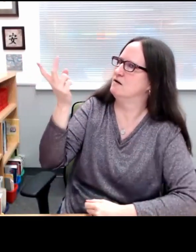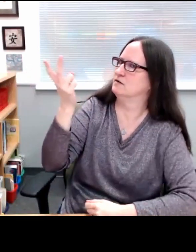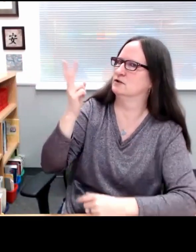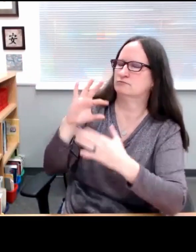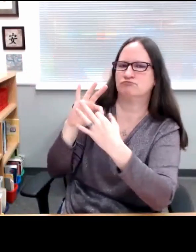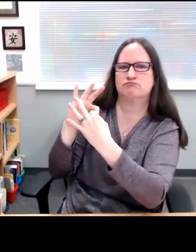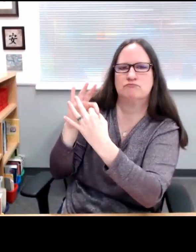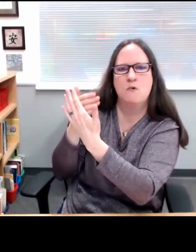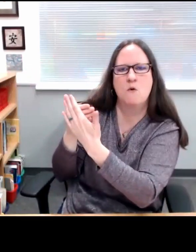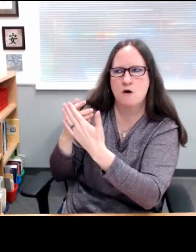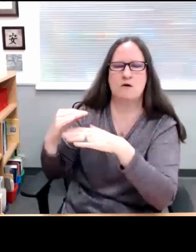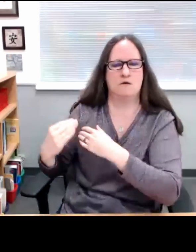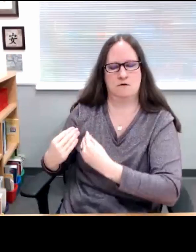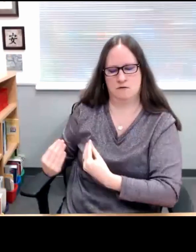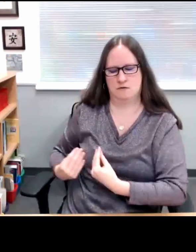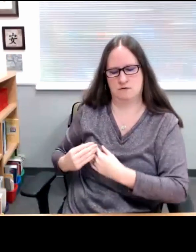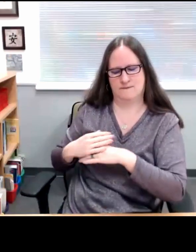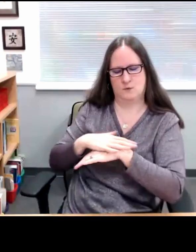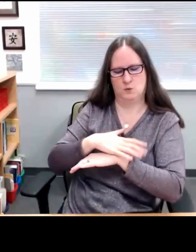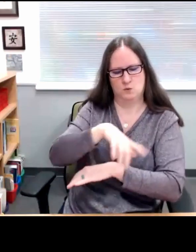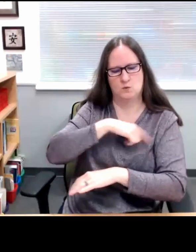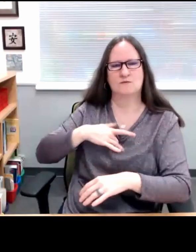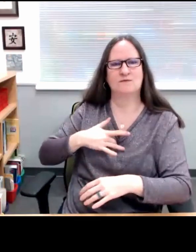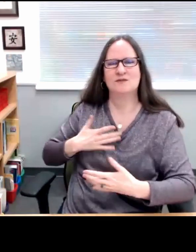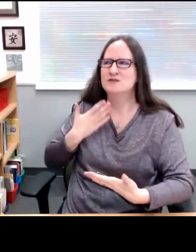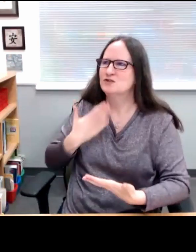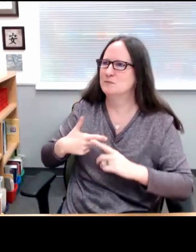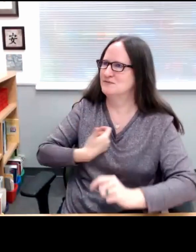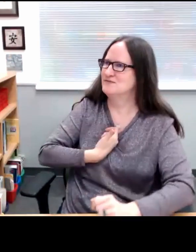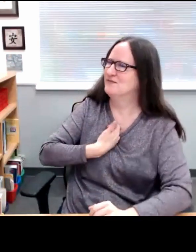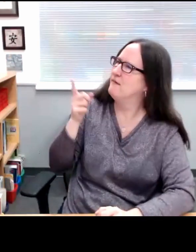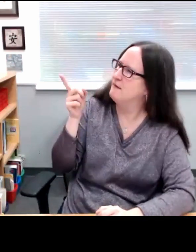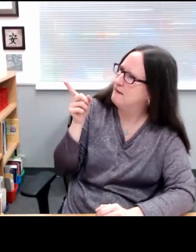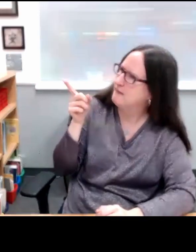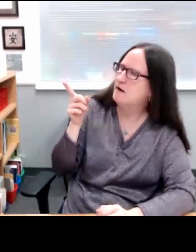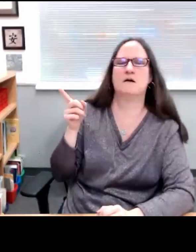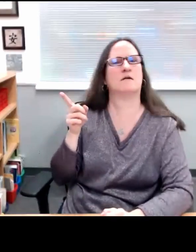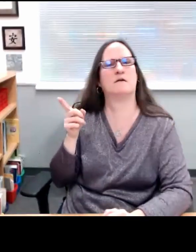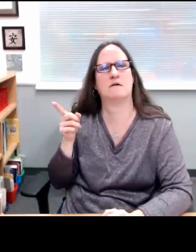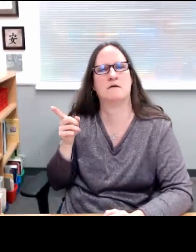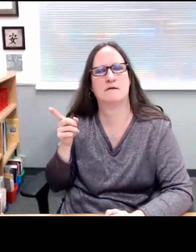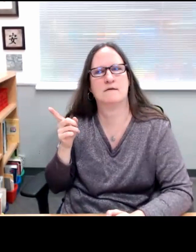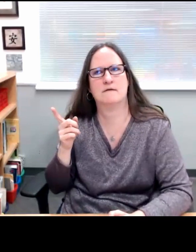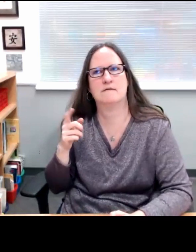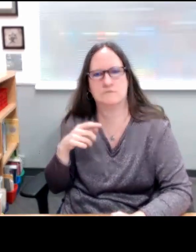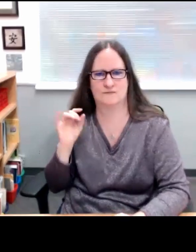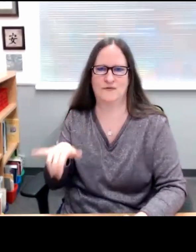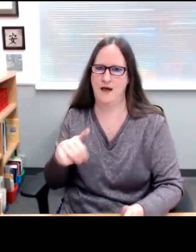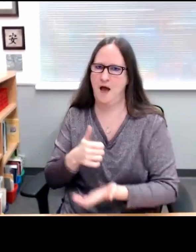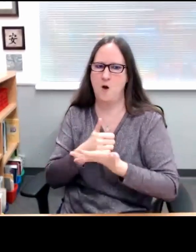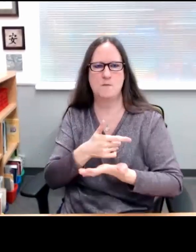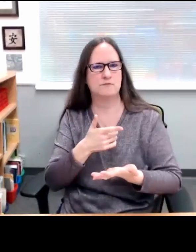other, that they have a very close bond cause that affects the children and how they feel as well.